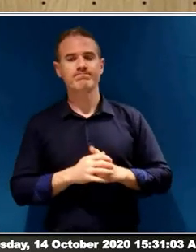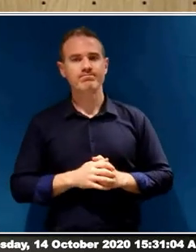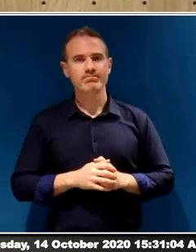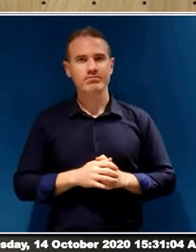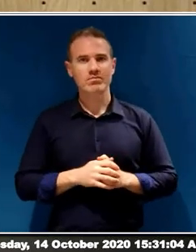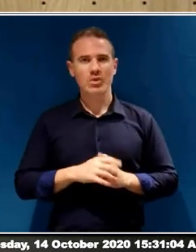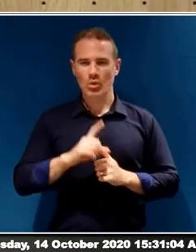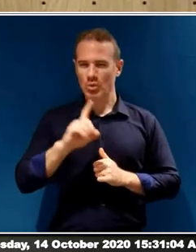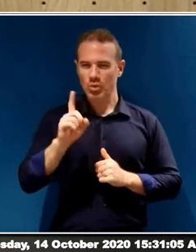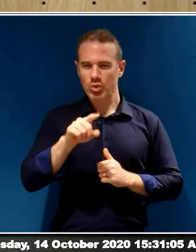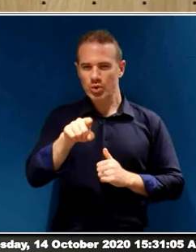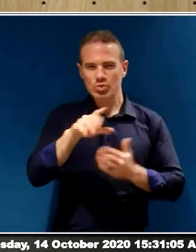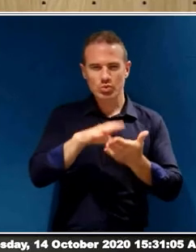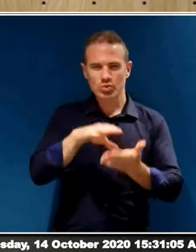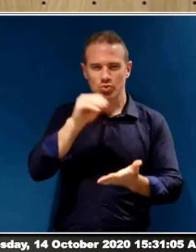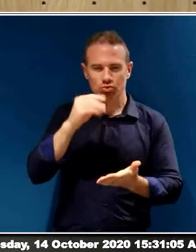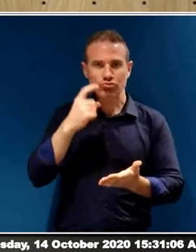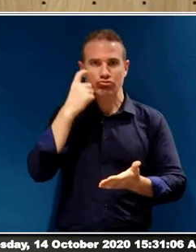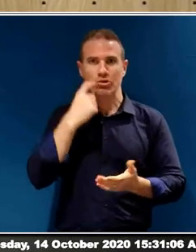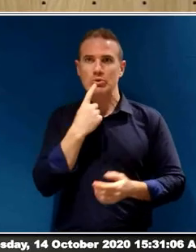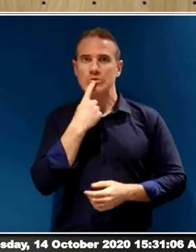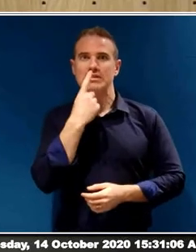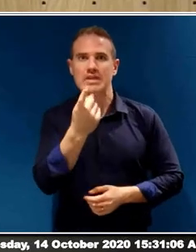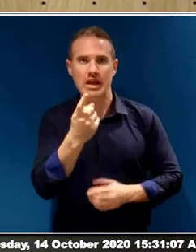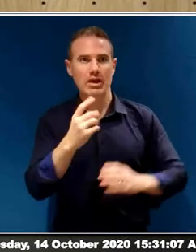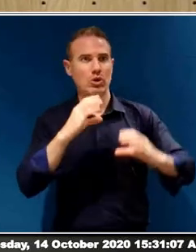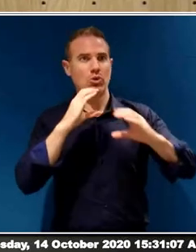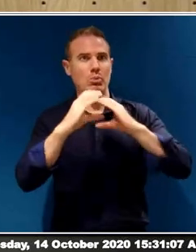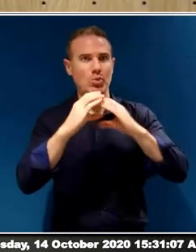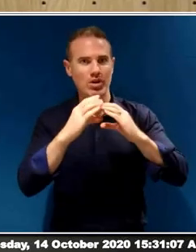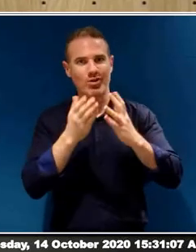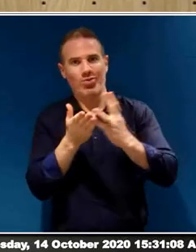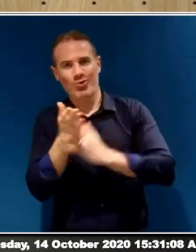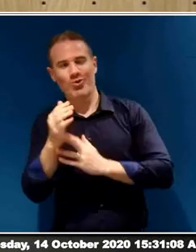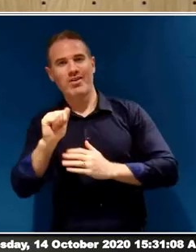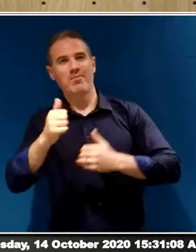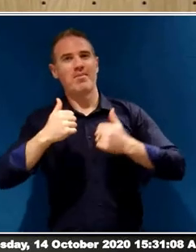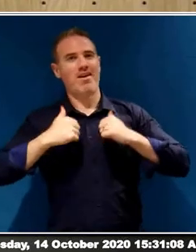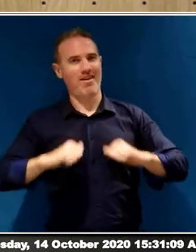their behaviour, and then addressing that rather than the behaviour itself.